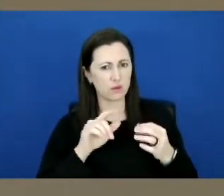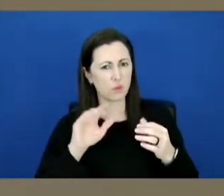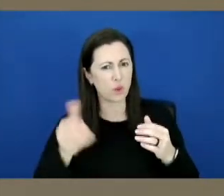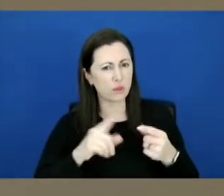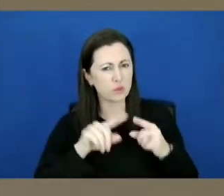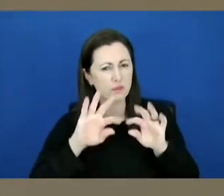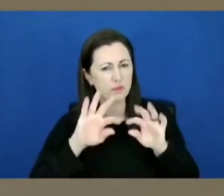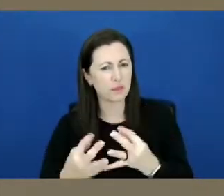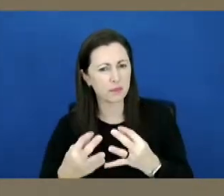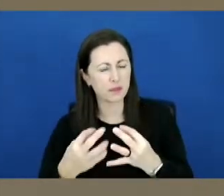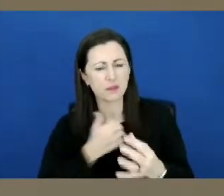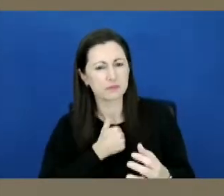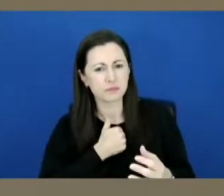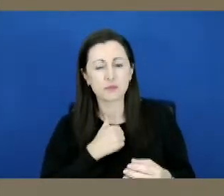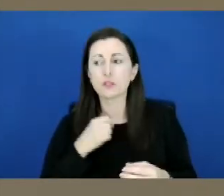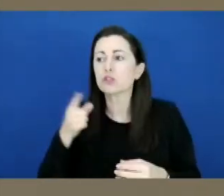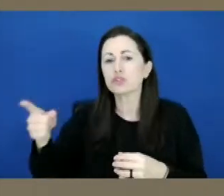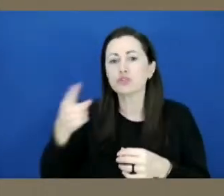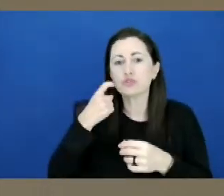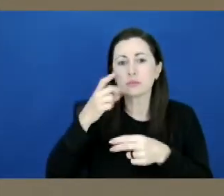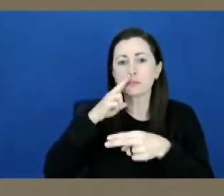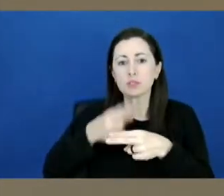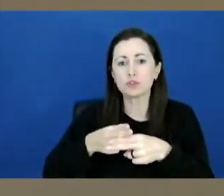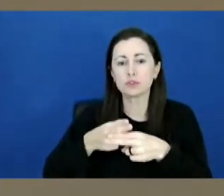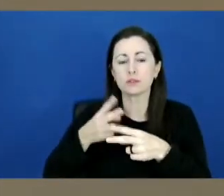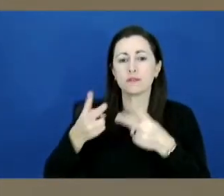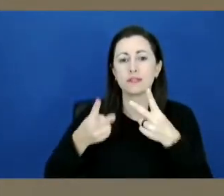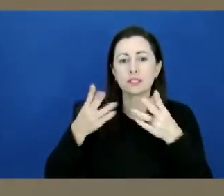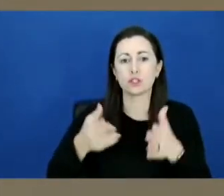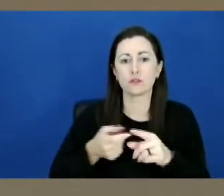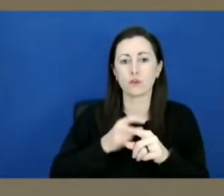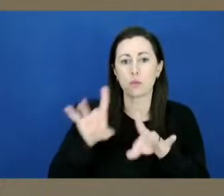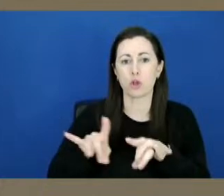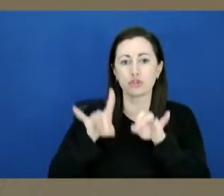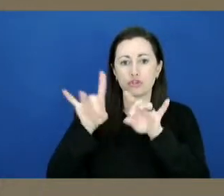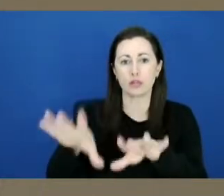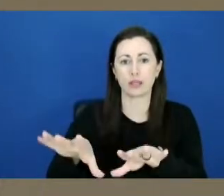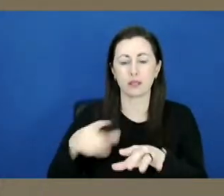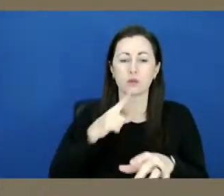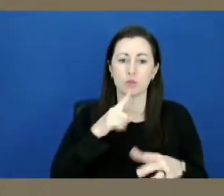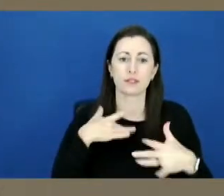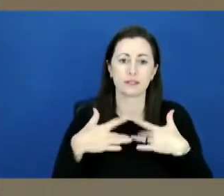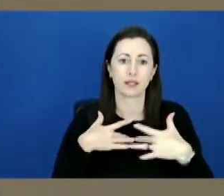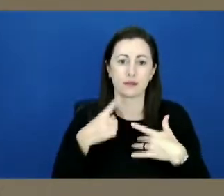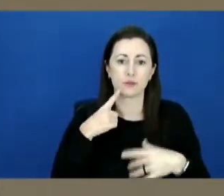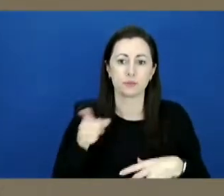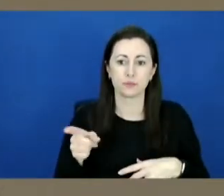FROM AUSTRALIA, THAT'S FANTASTIC. WELCOME TO OUR FAMILY.